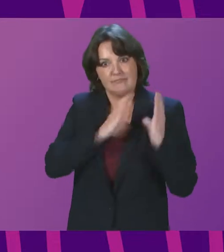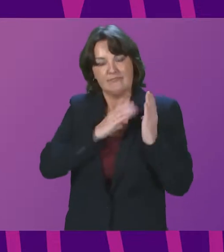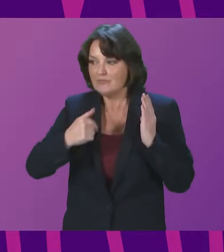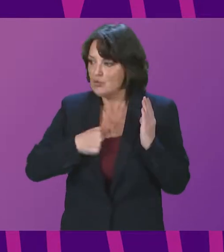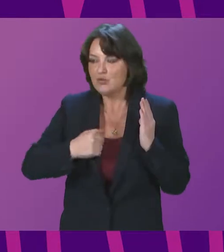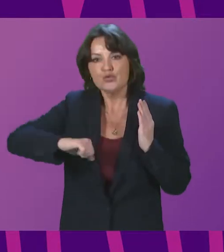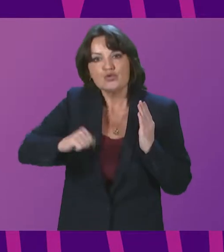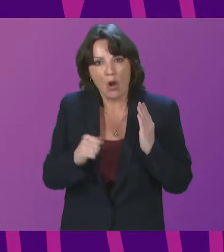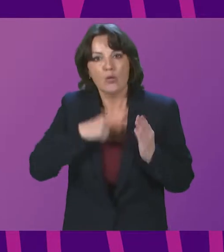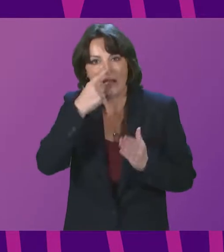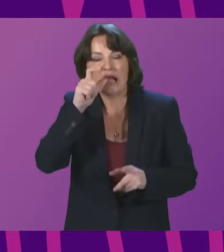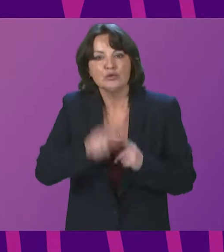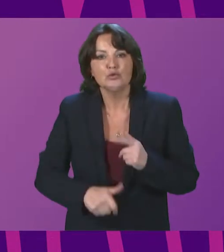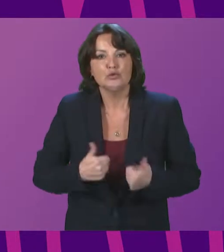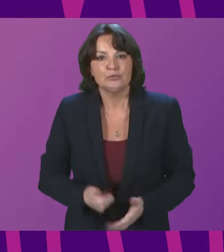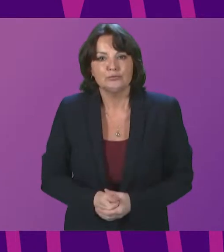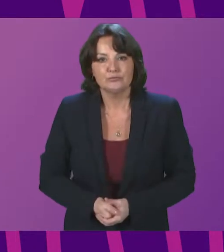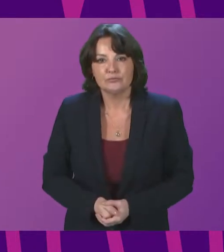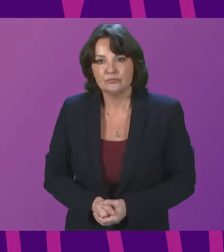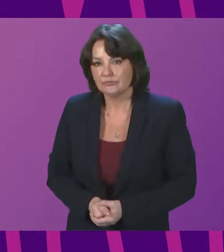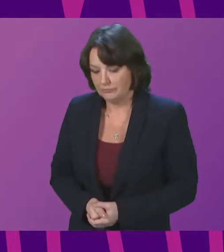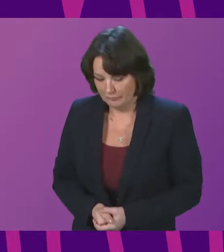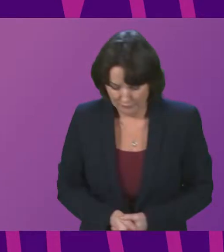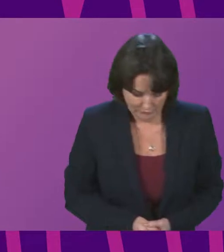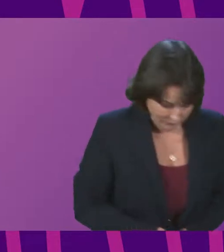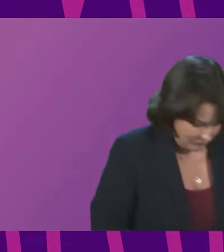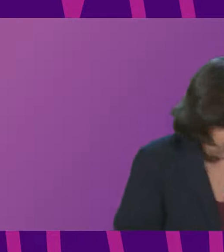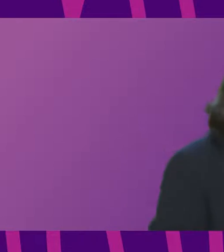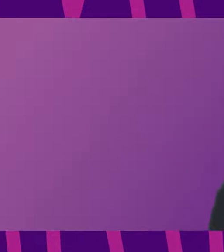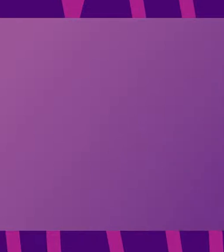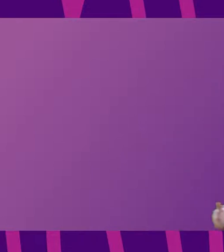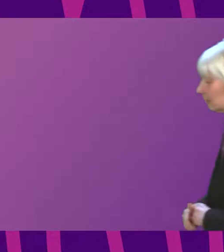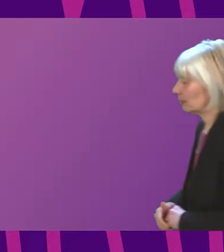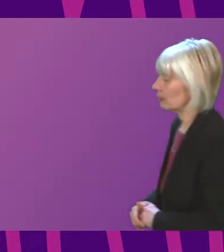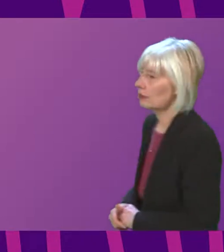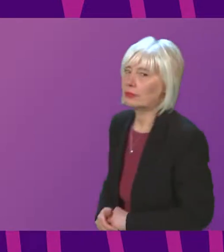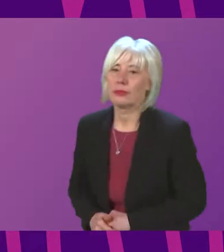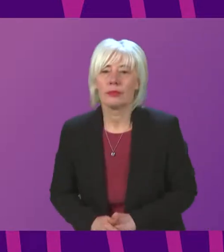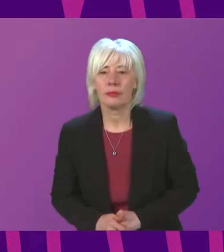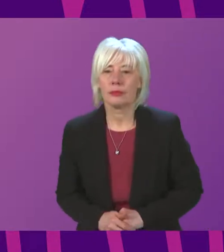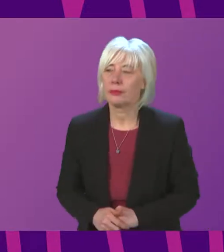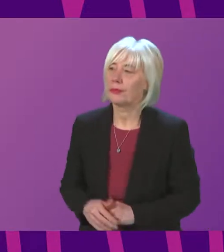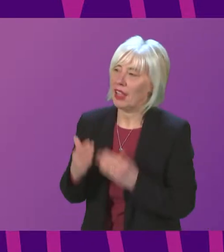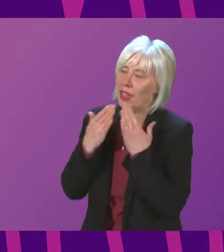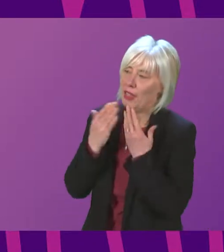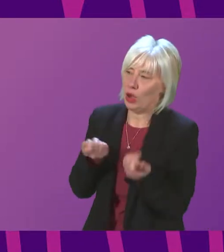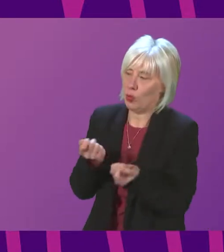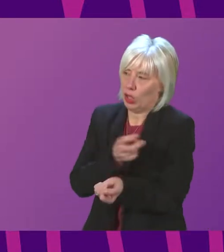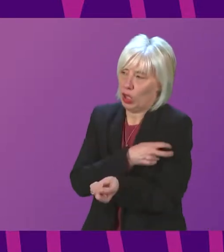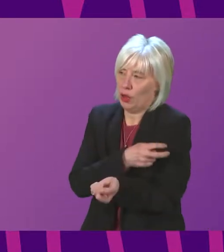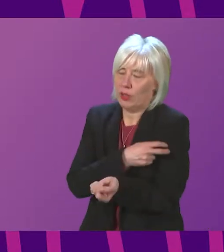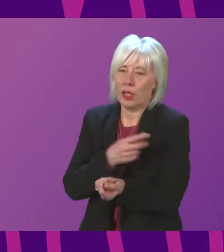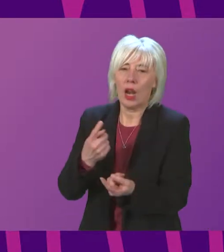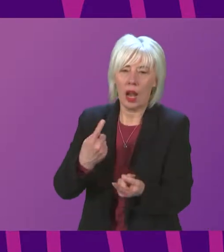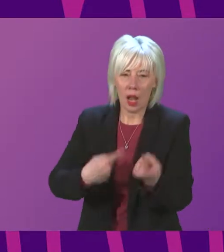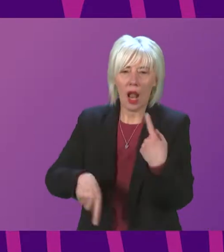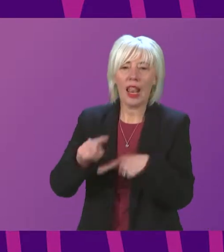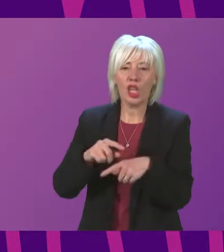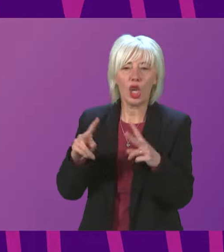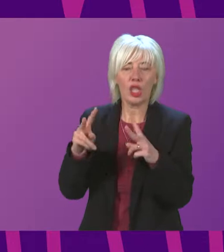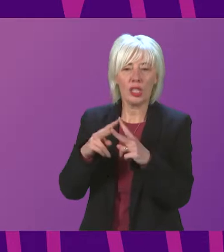Last year, the Government doubled the carers allowance supplement in recognition of the